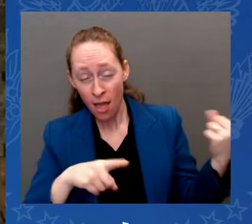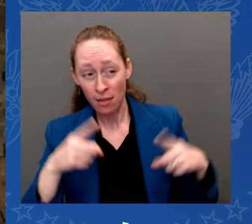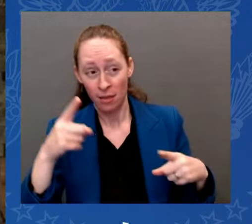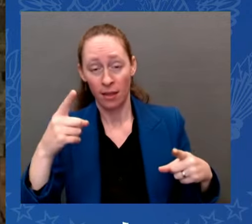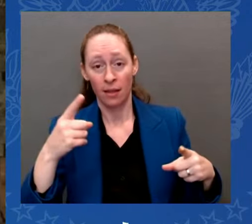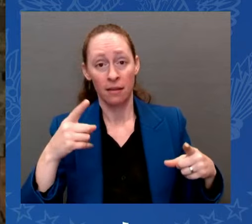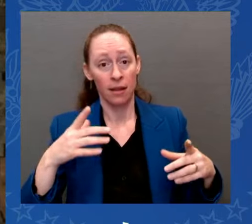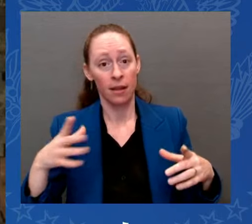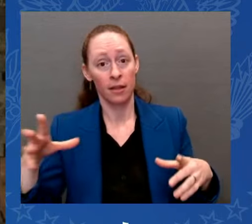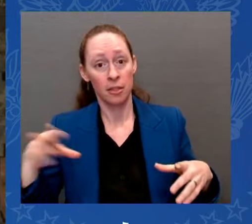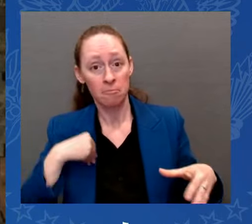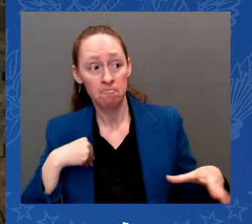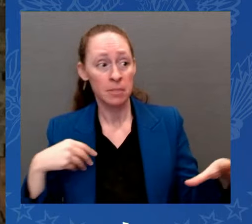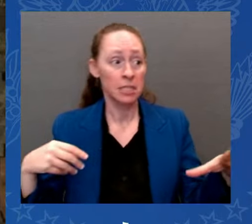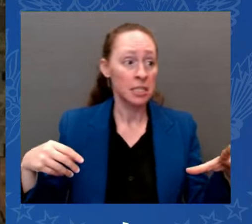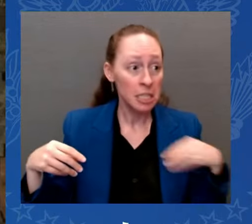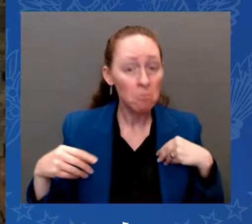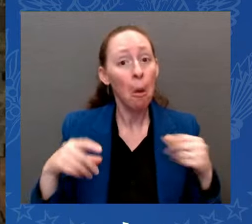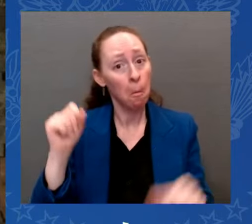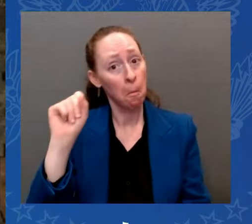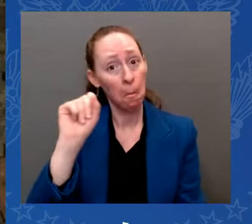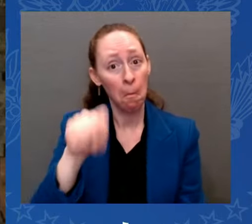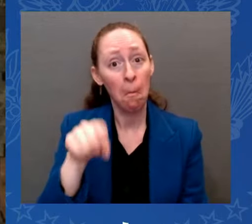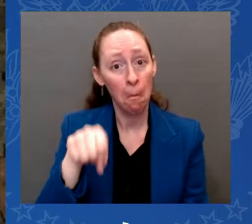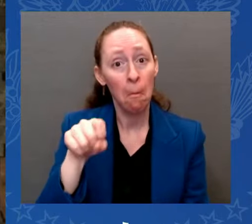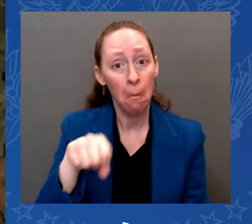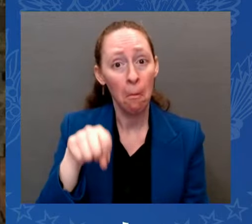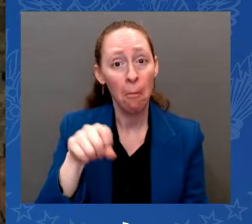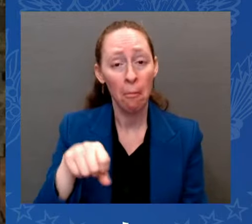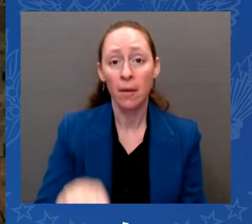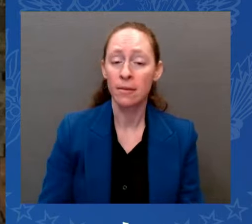how can I say this tactfully? I think the --